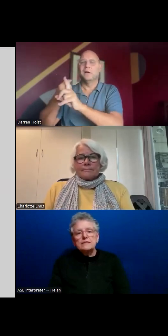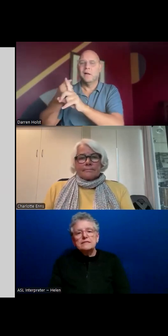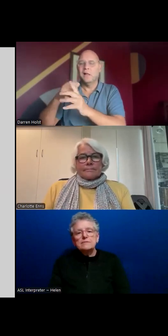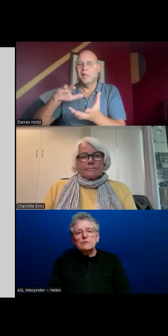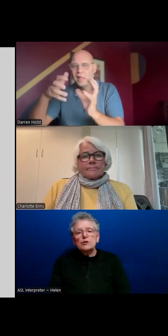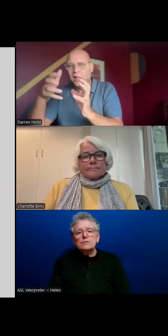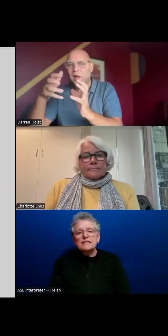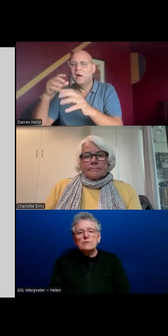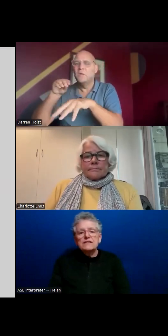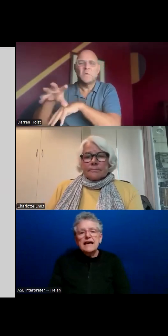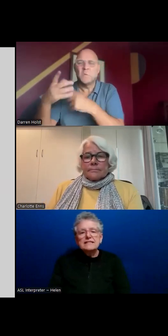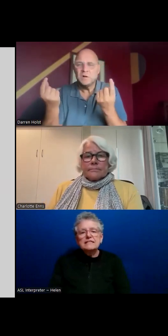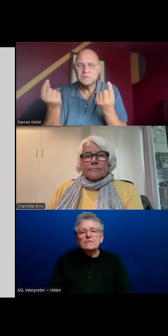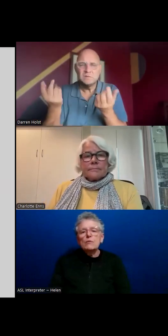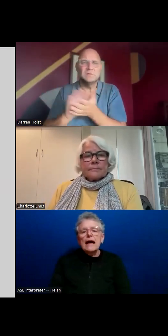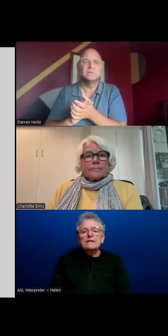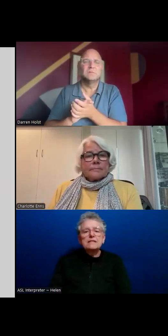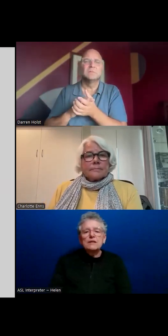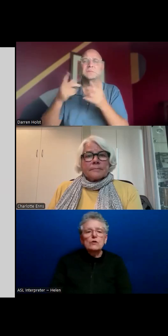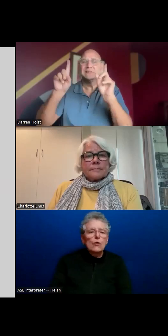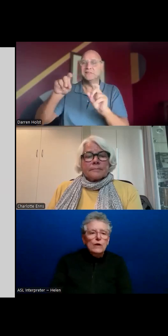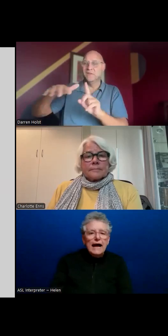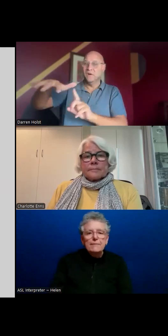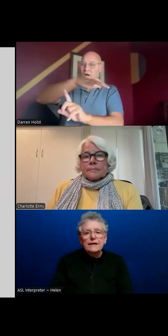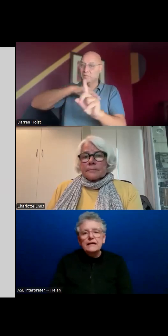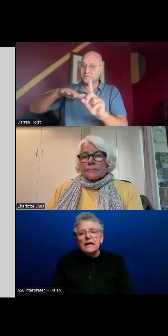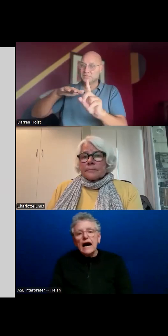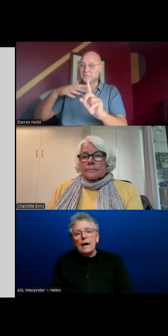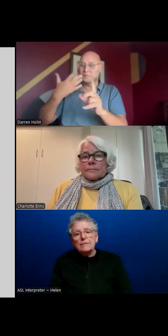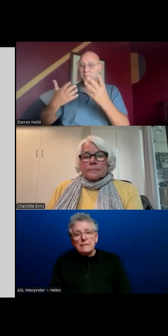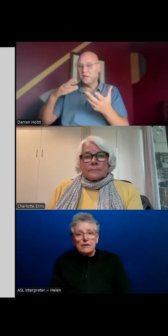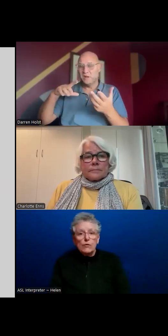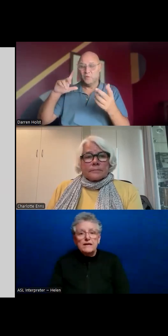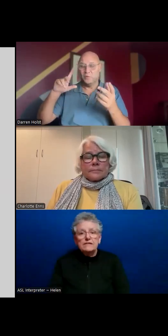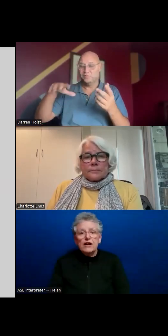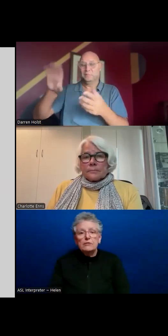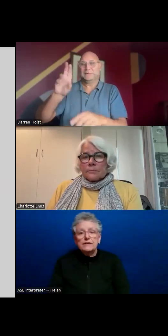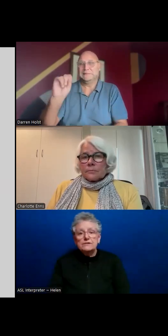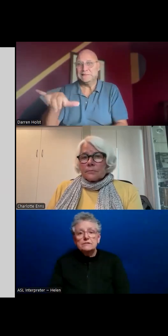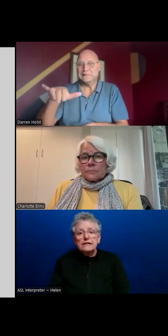Okay, sometimes when you're proceeding with the test, something will happen, something will go awry. But maybe it will be